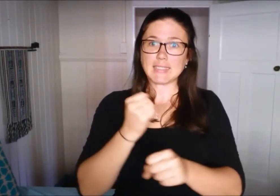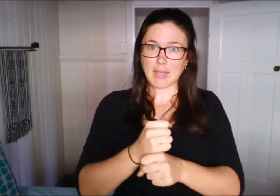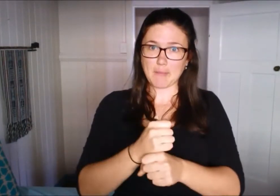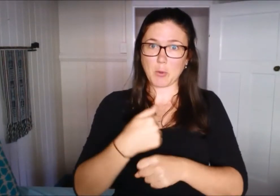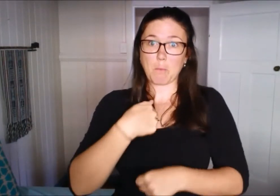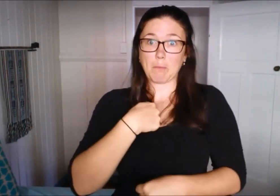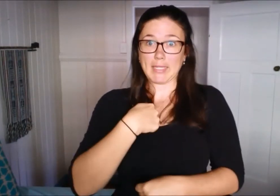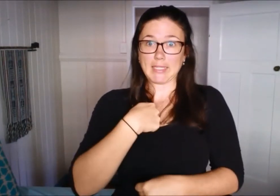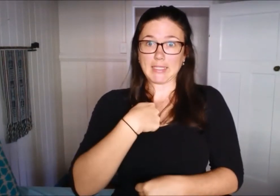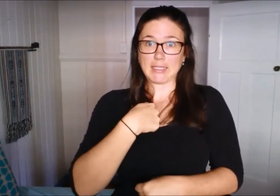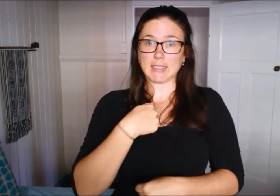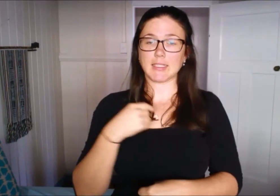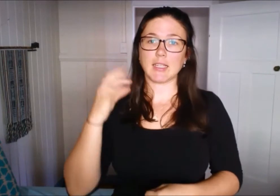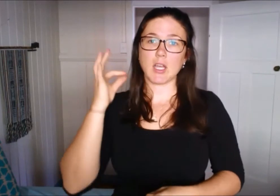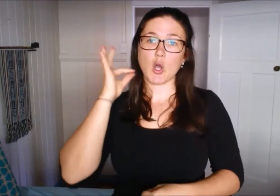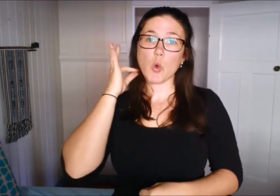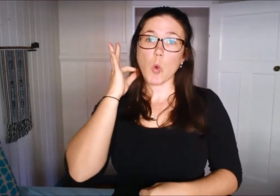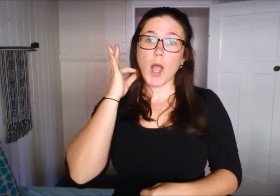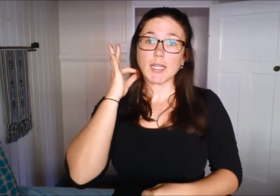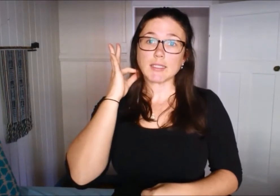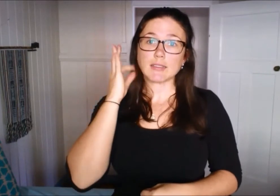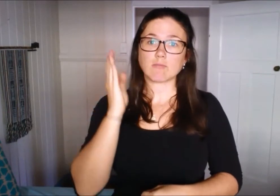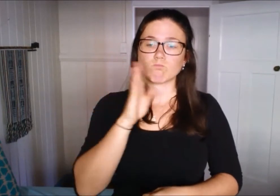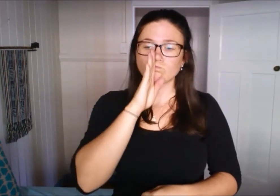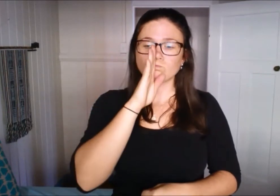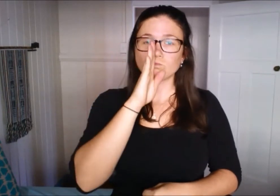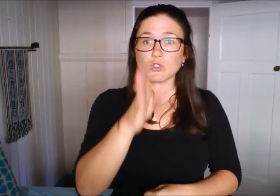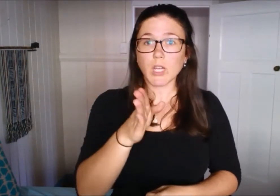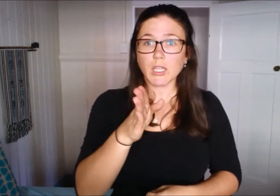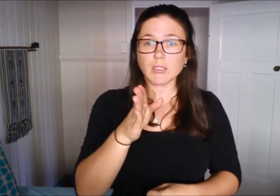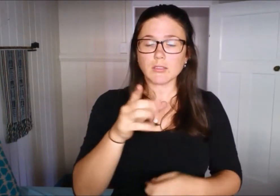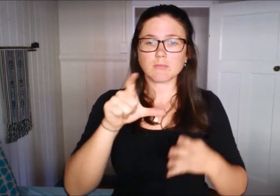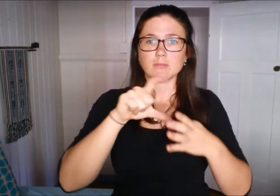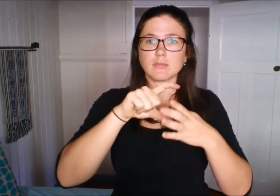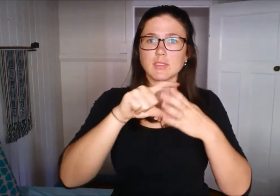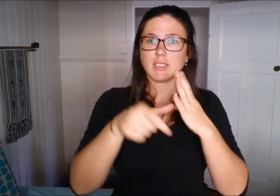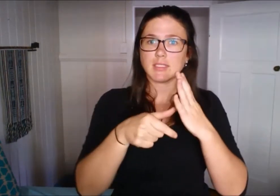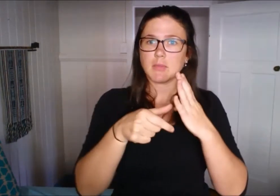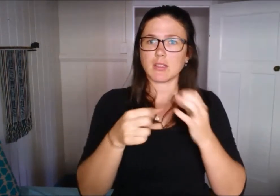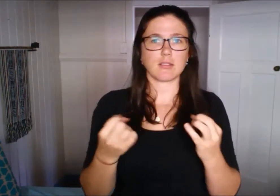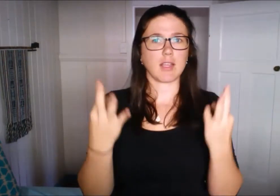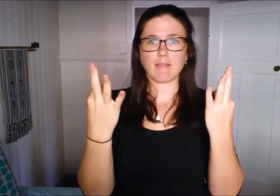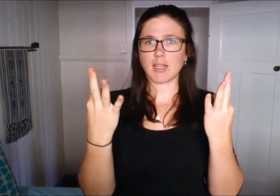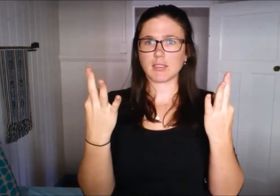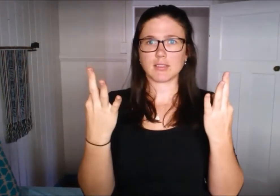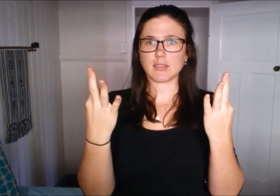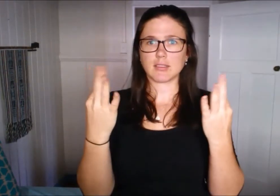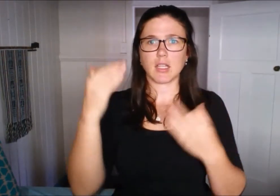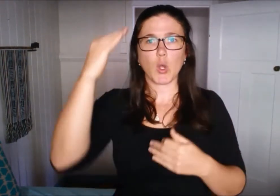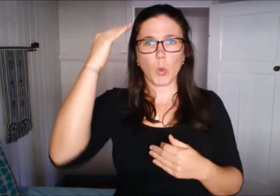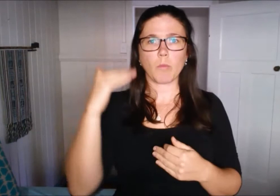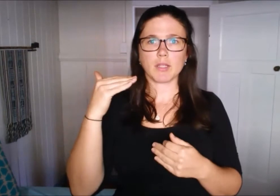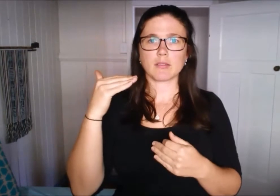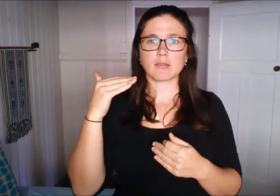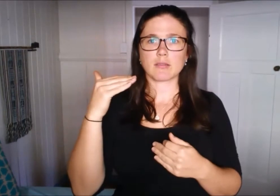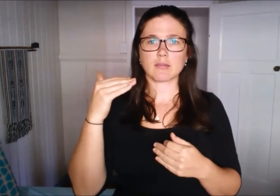For example, I'm a white, heterosexual, non-disabled woman.